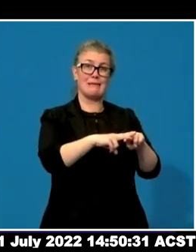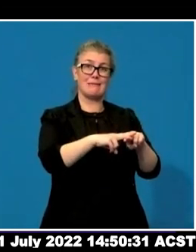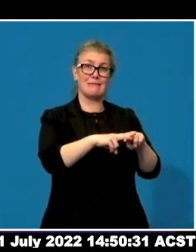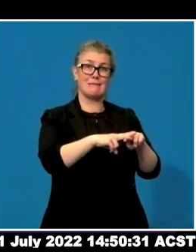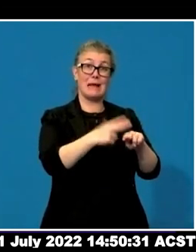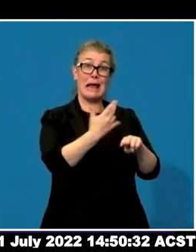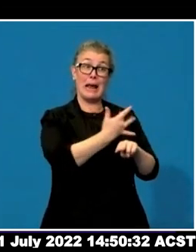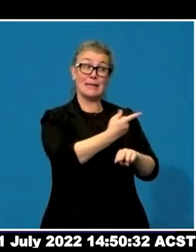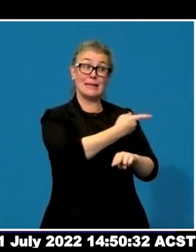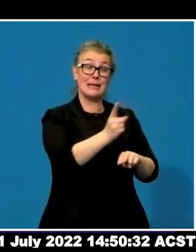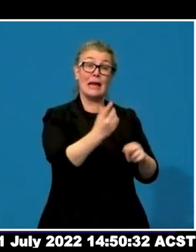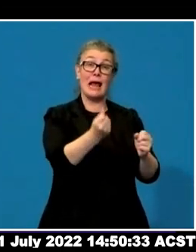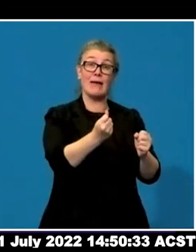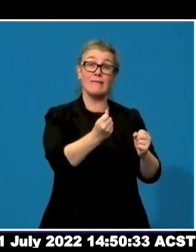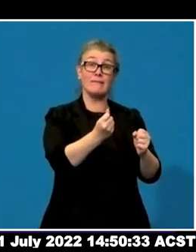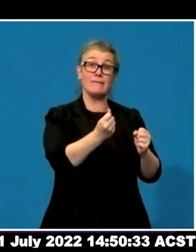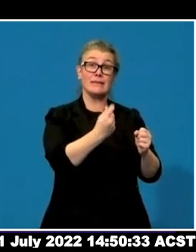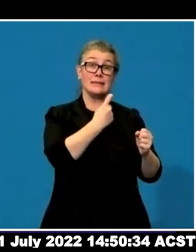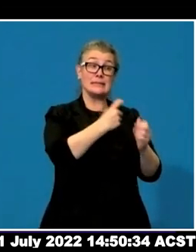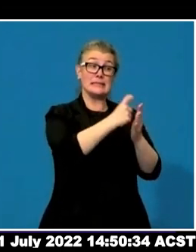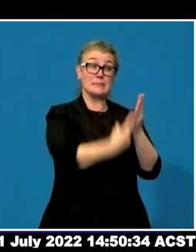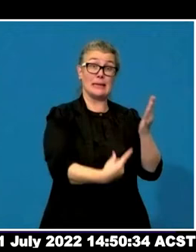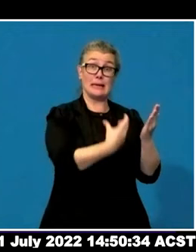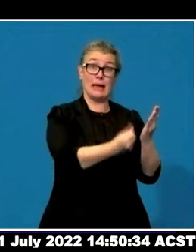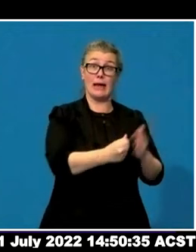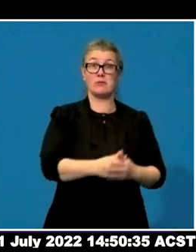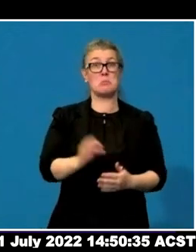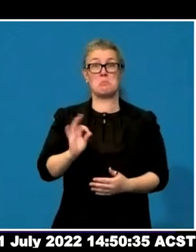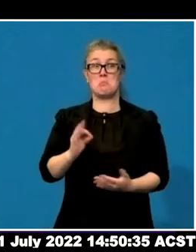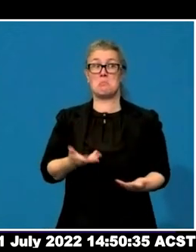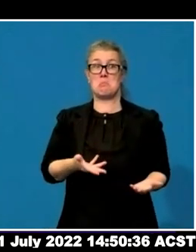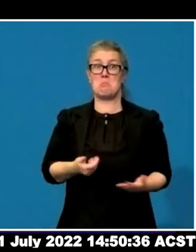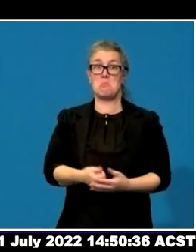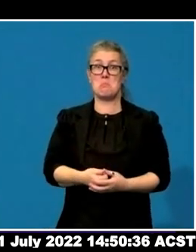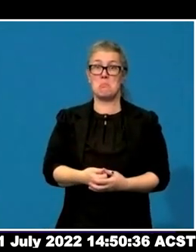No. MR GRIFFIN: Have you ever had that discussion with them, that it seems, to an